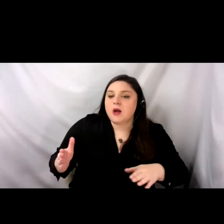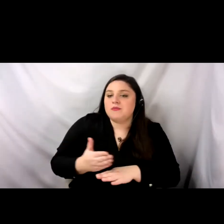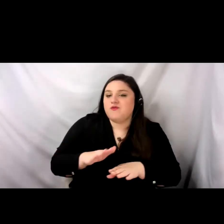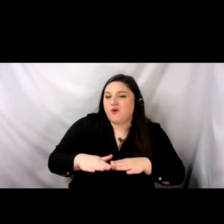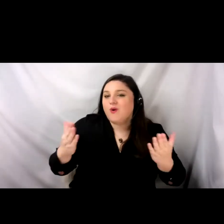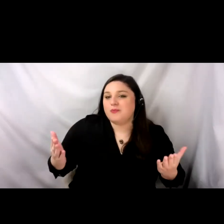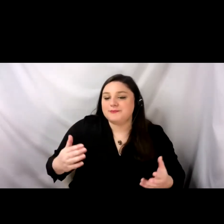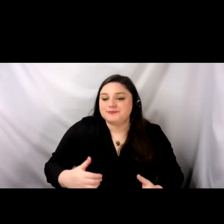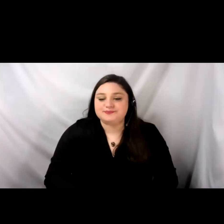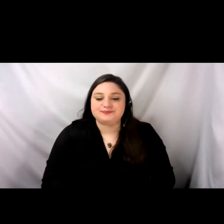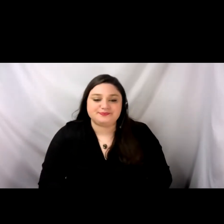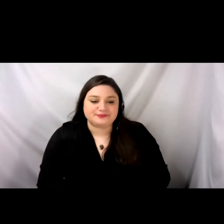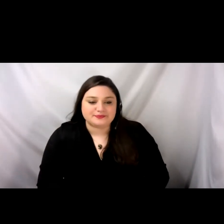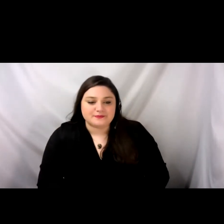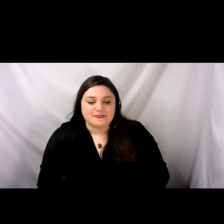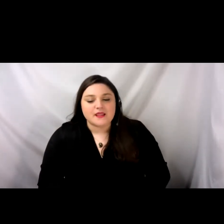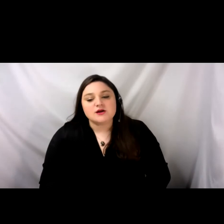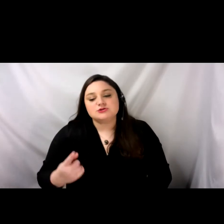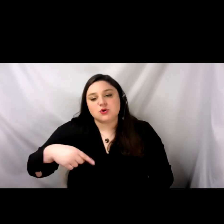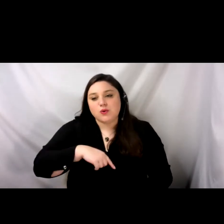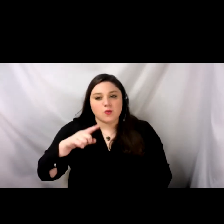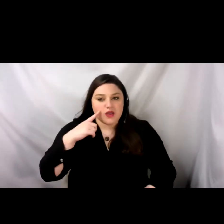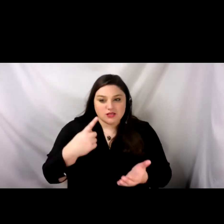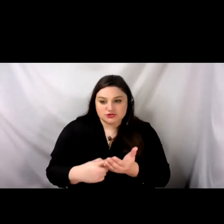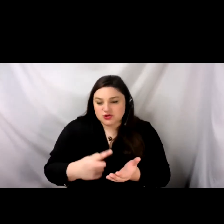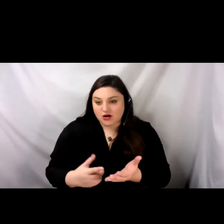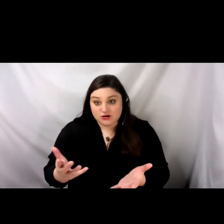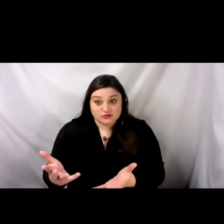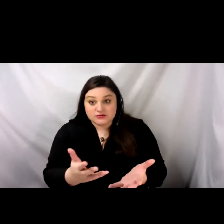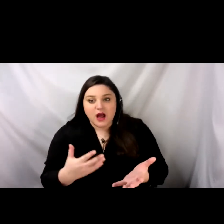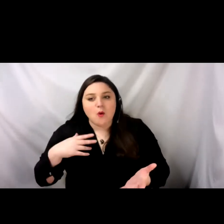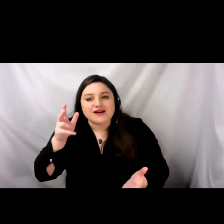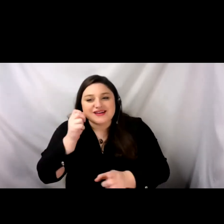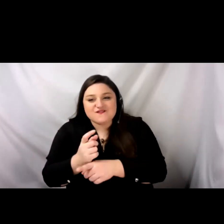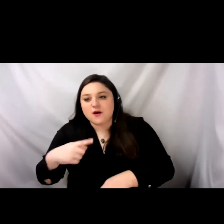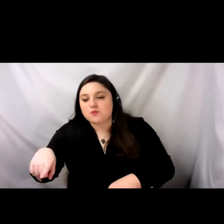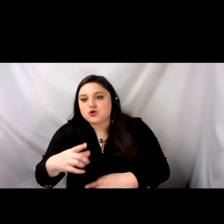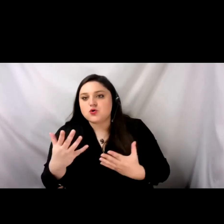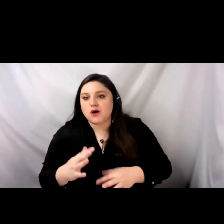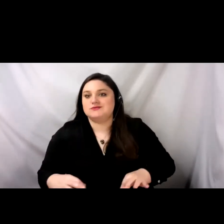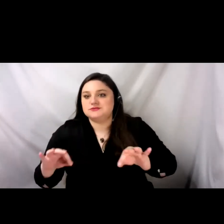and talk about what is of interest to you.